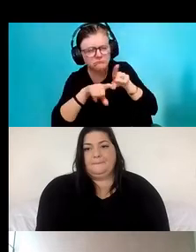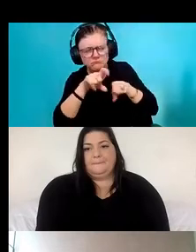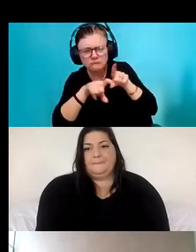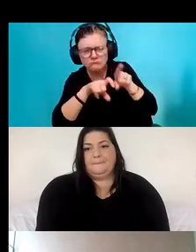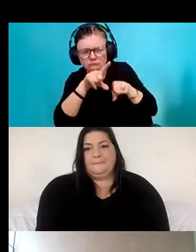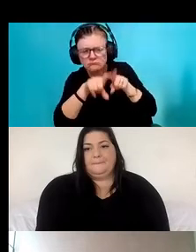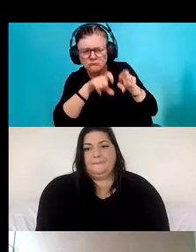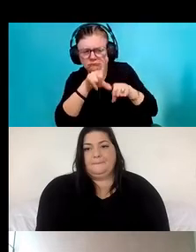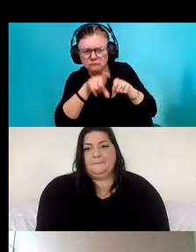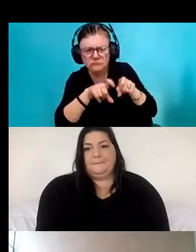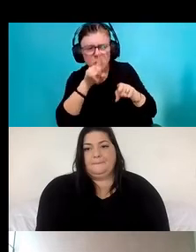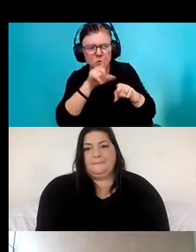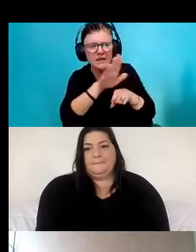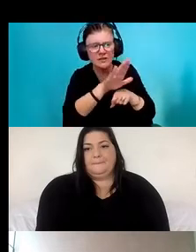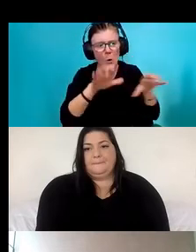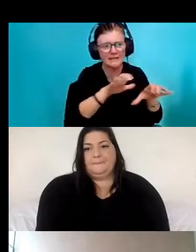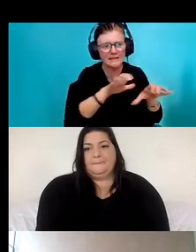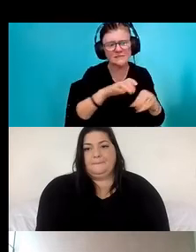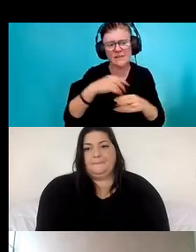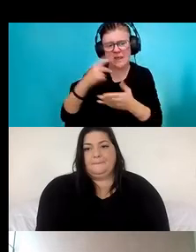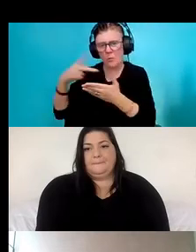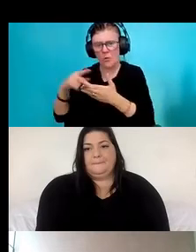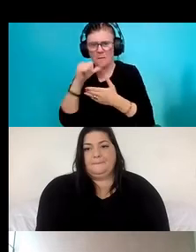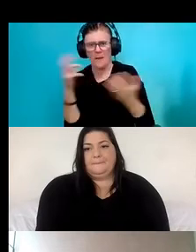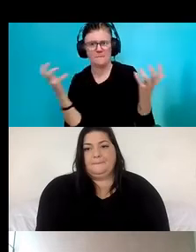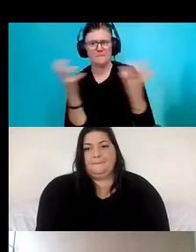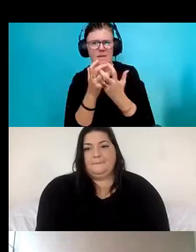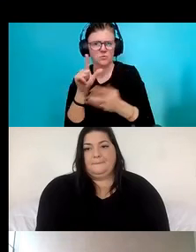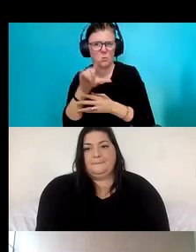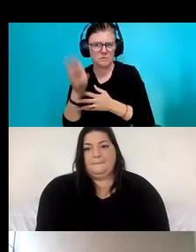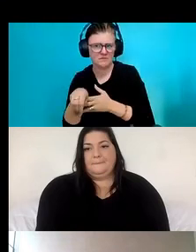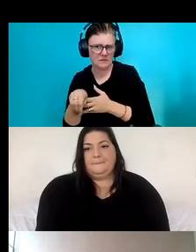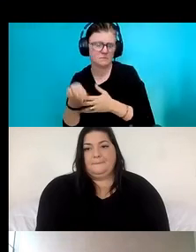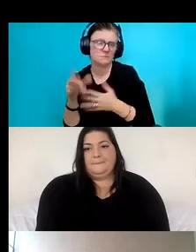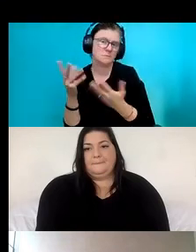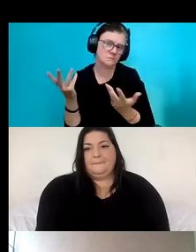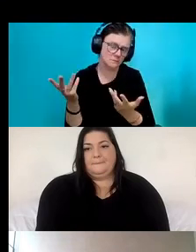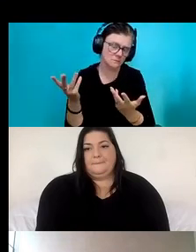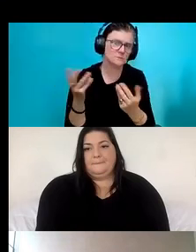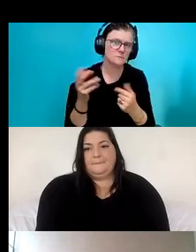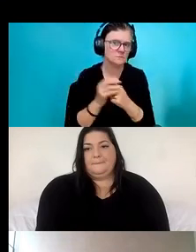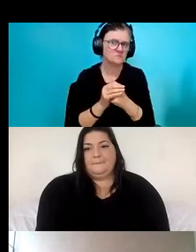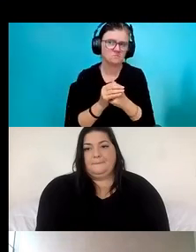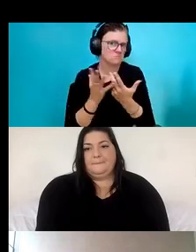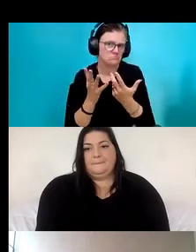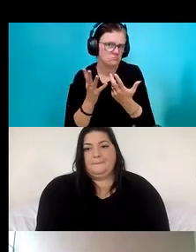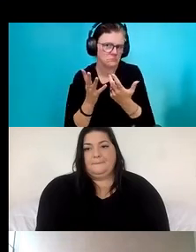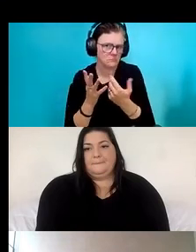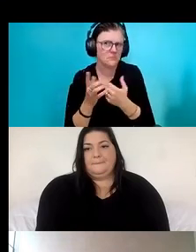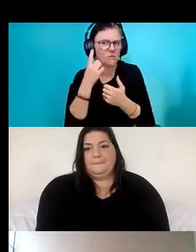address by connecting the grantee to TA, to training and technical assistance.